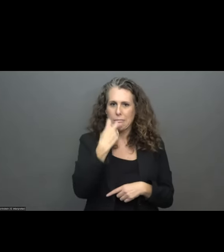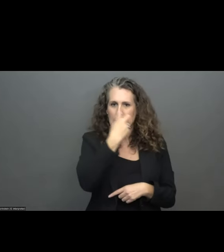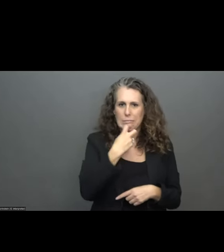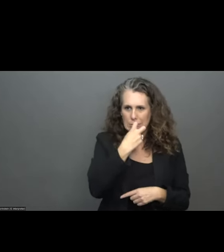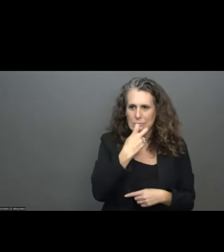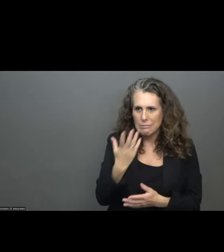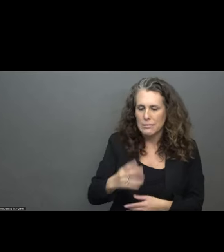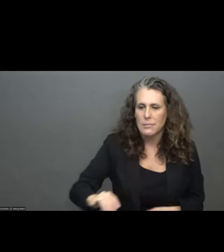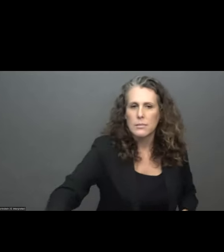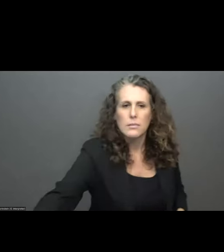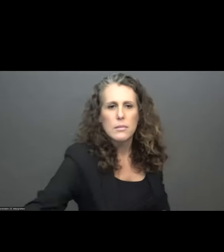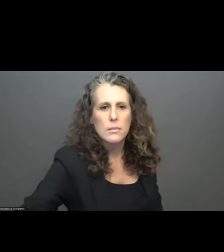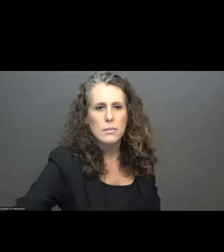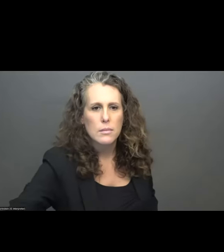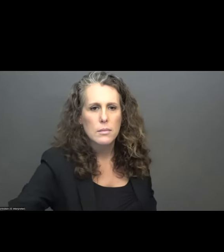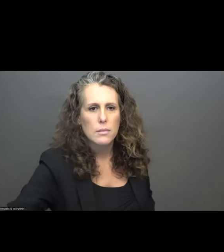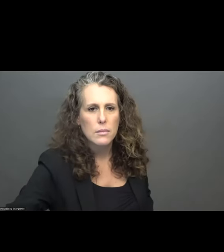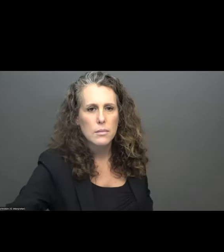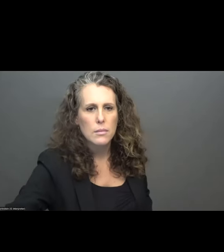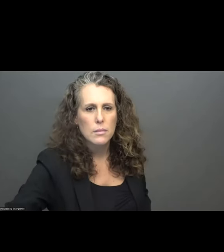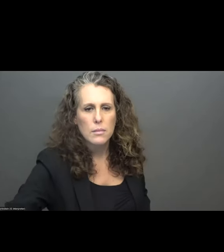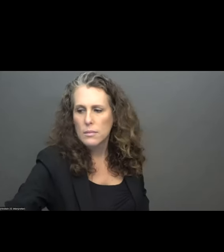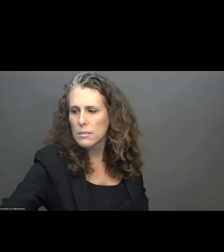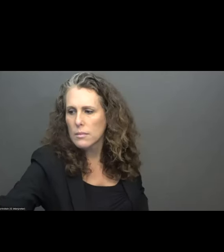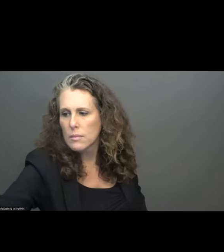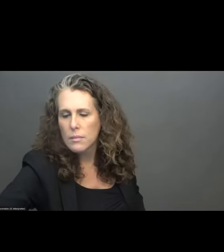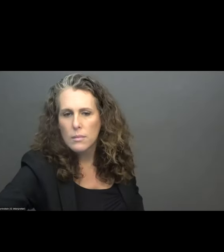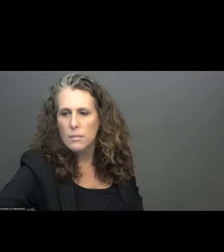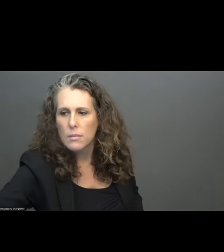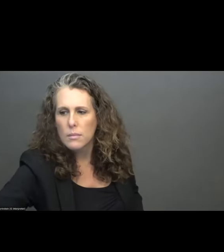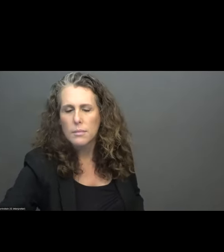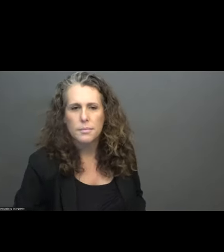14:08:36 Hello, bonjour say medium can. 14:08:40 month on the